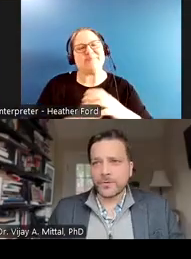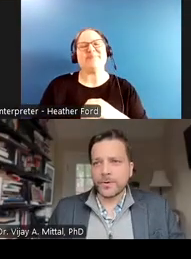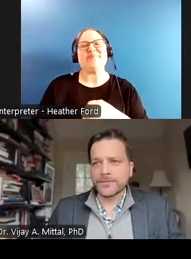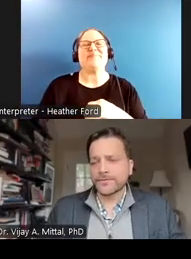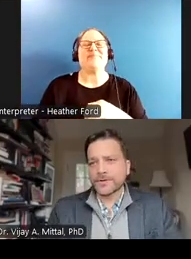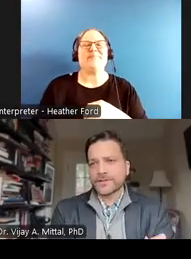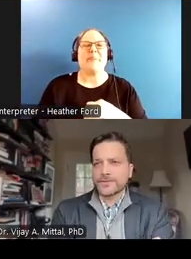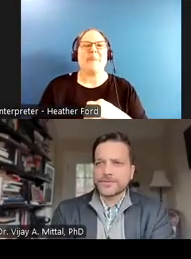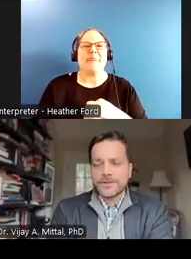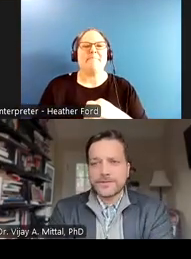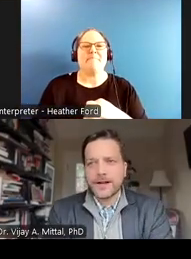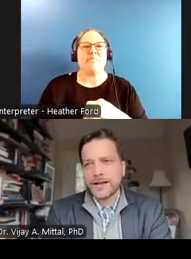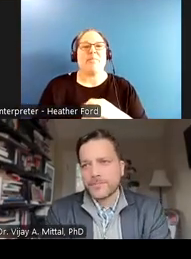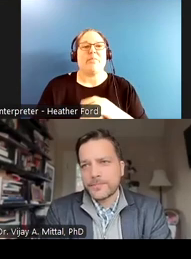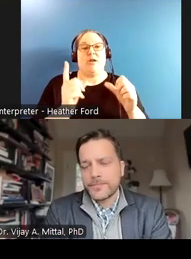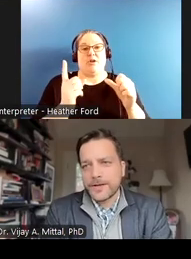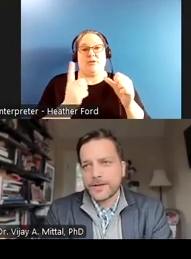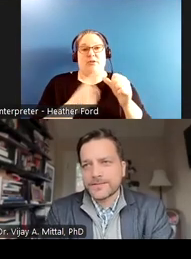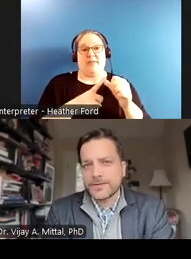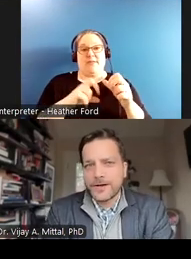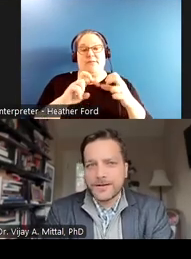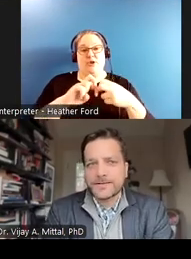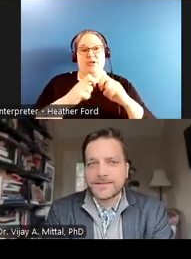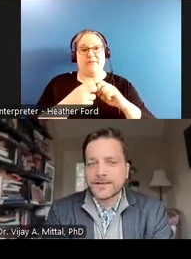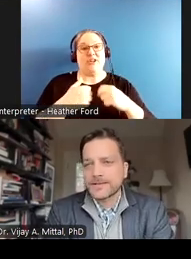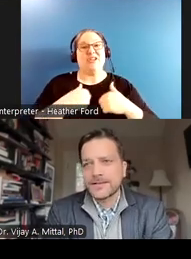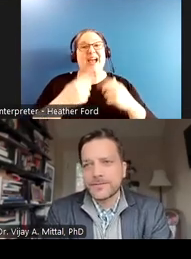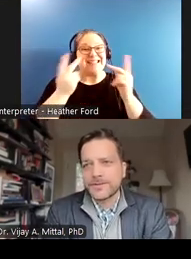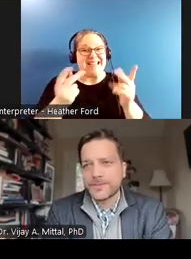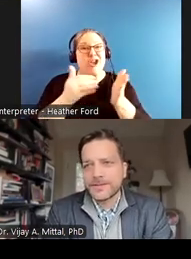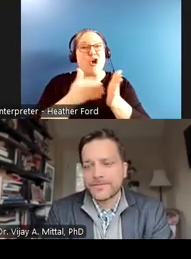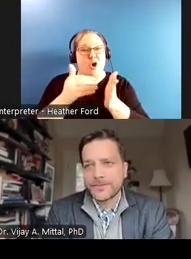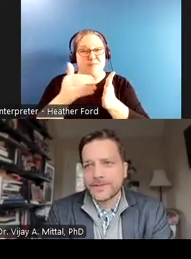One of the first issues that I come up against a lot is that contending with human development